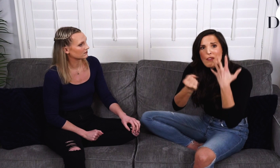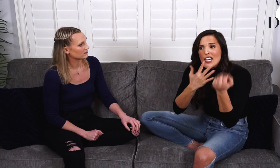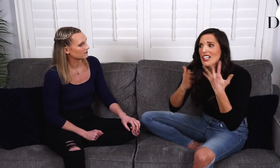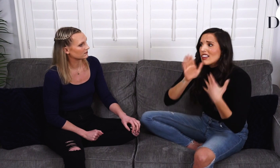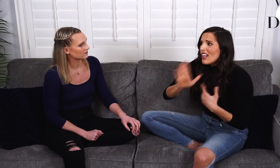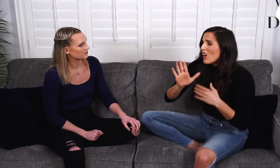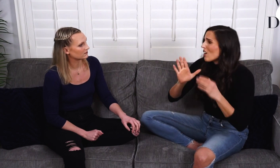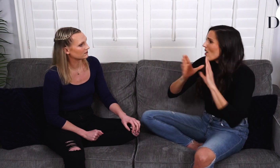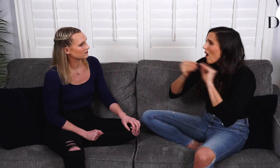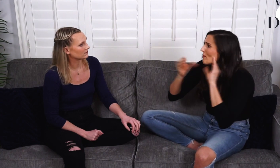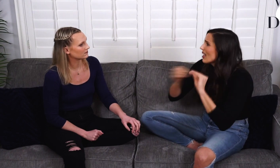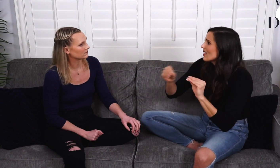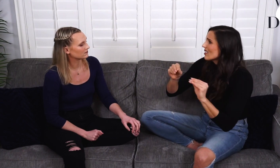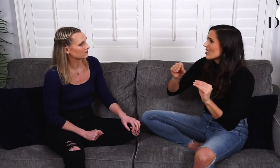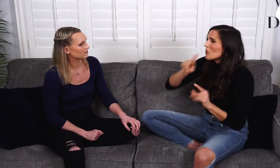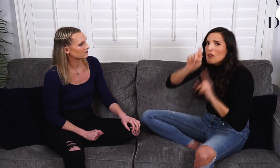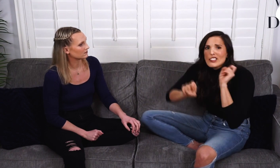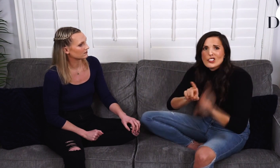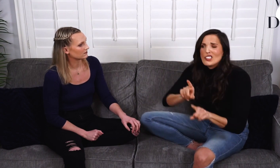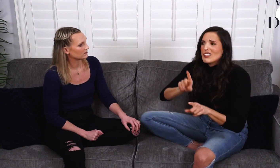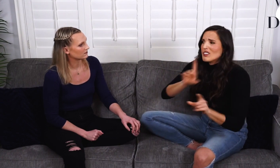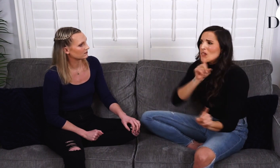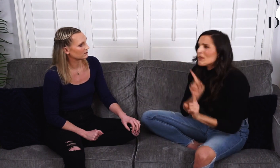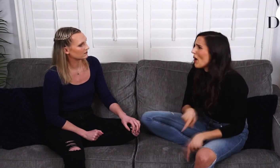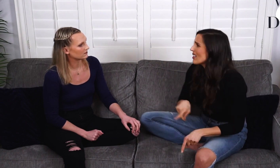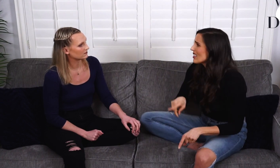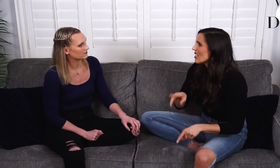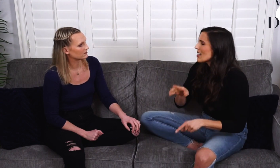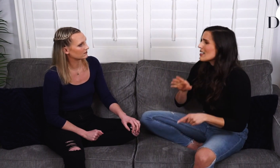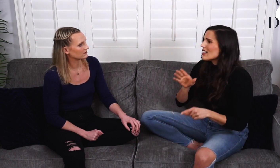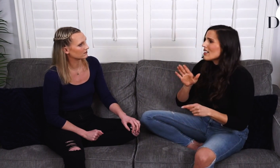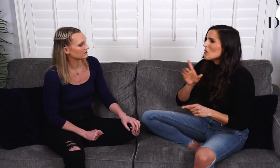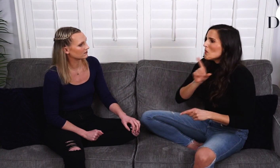submitted their comments, and questions, and responses